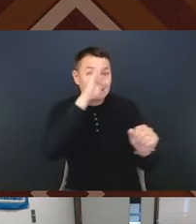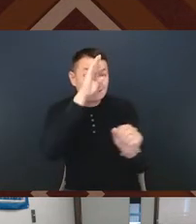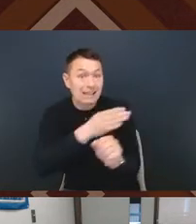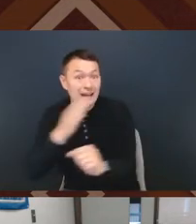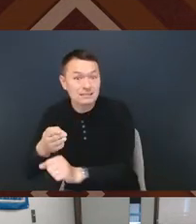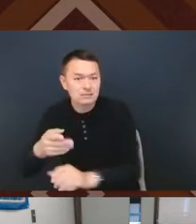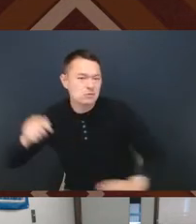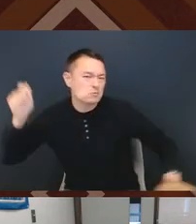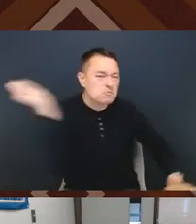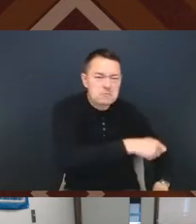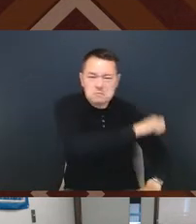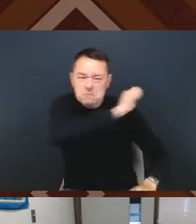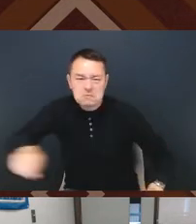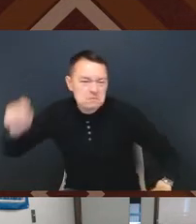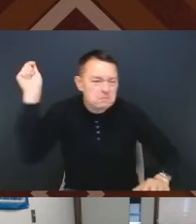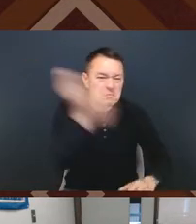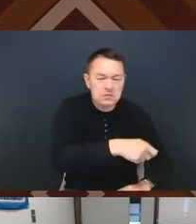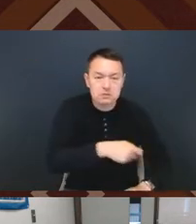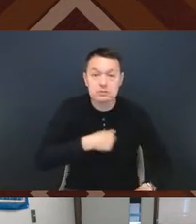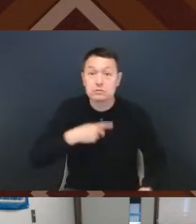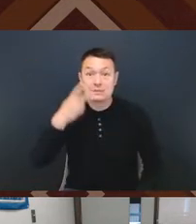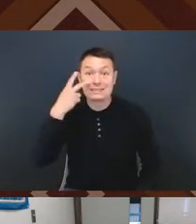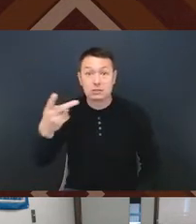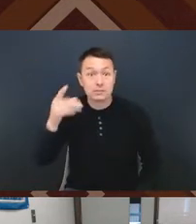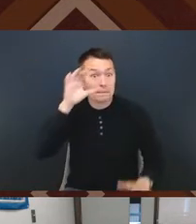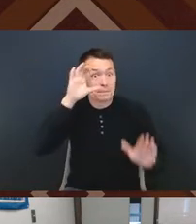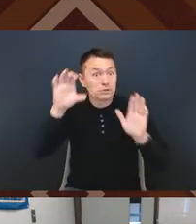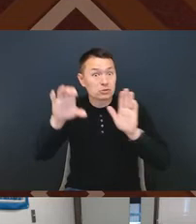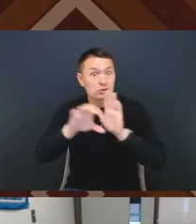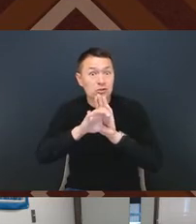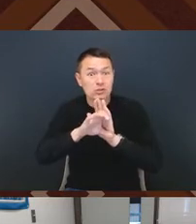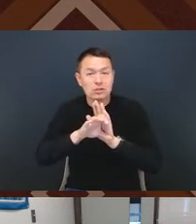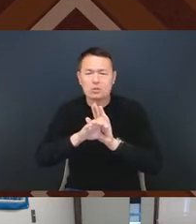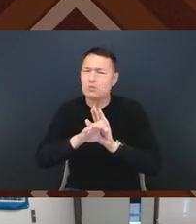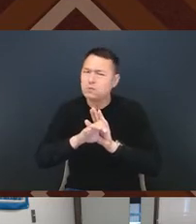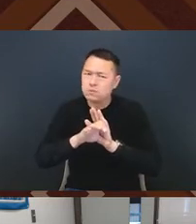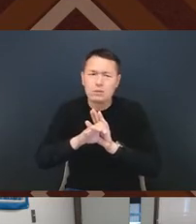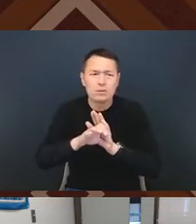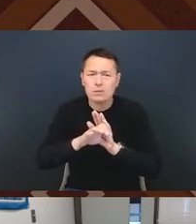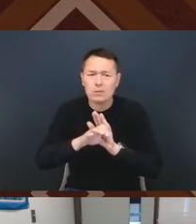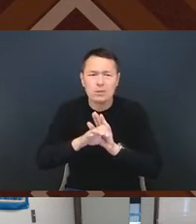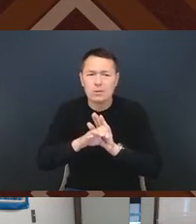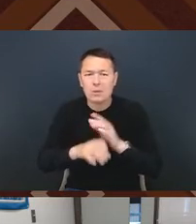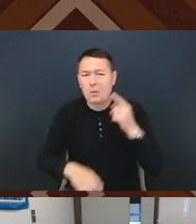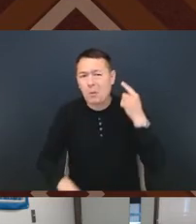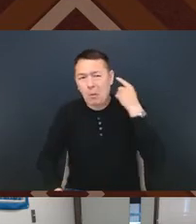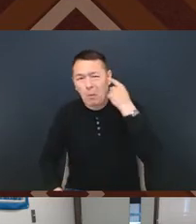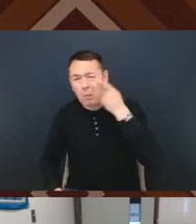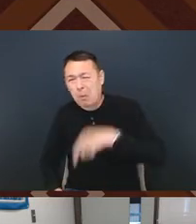And, you know, you saw from that earlier picture just cut them severely across their faces.